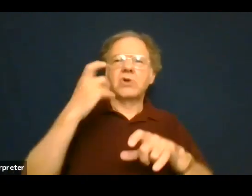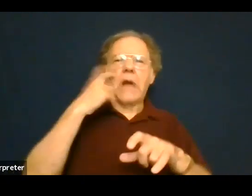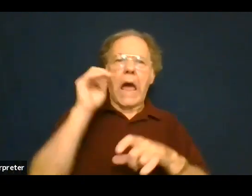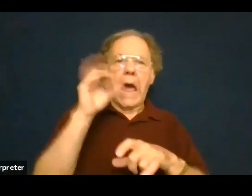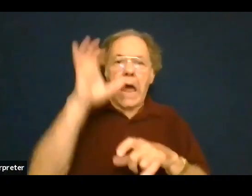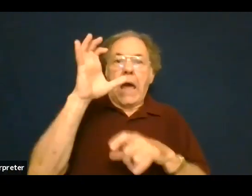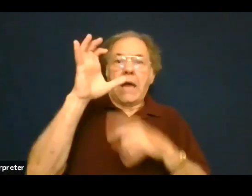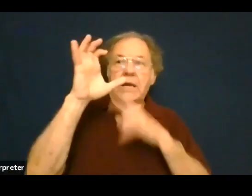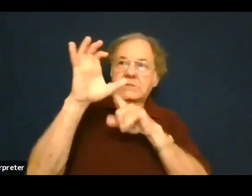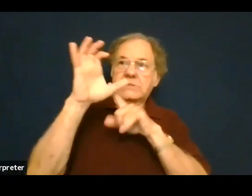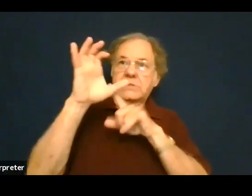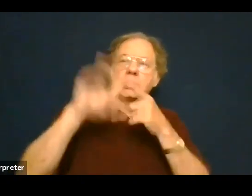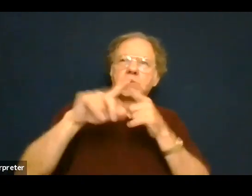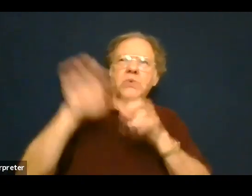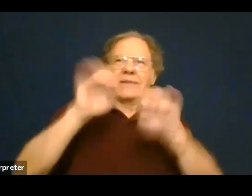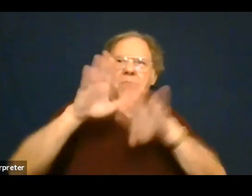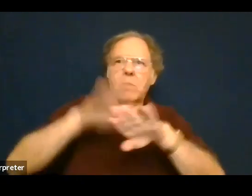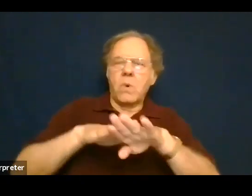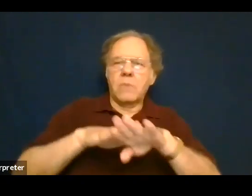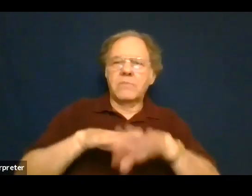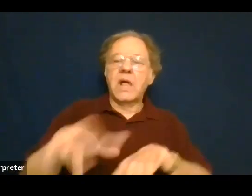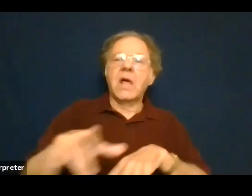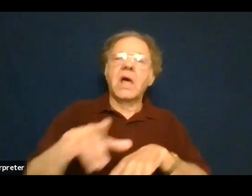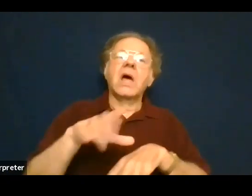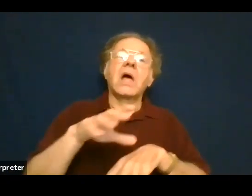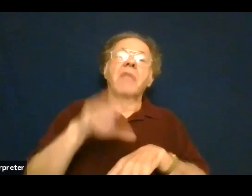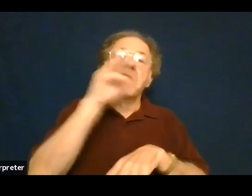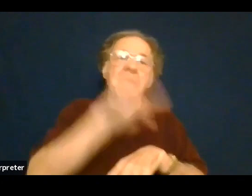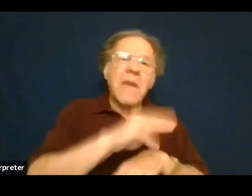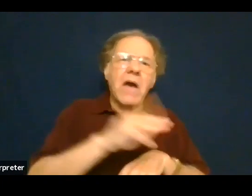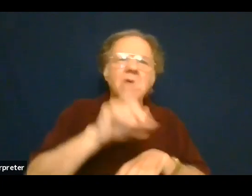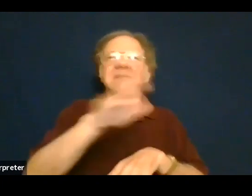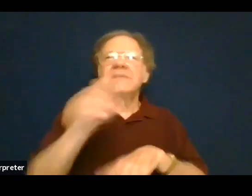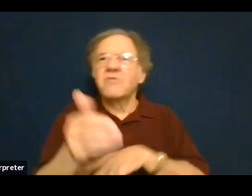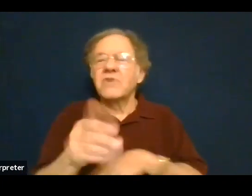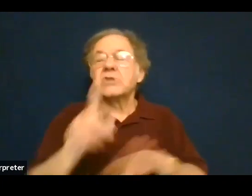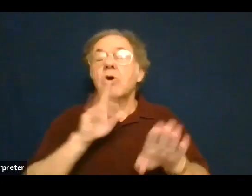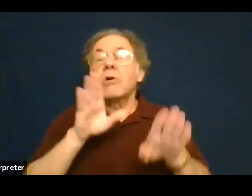And so while the mouse and zebrafish are great models, we're always looking for an animal